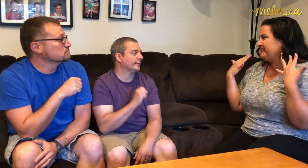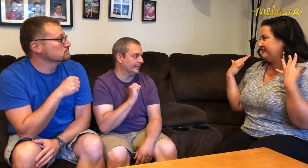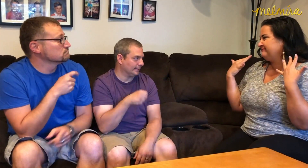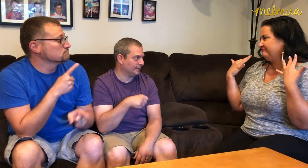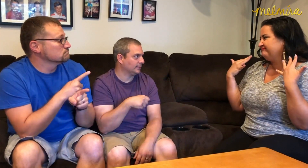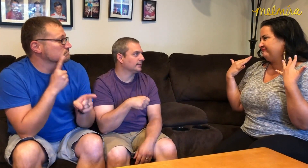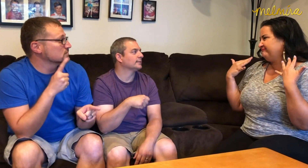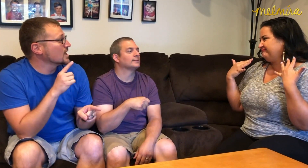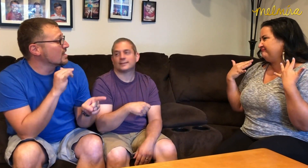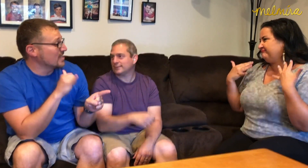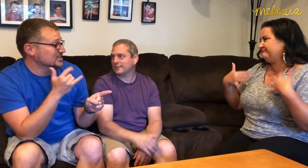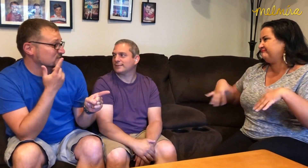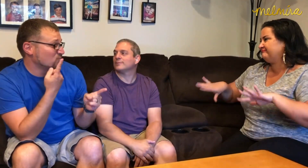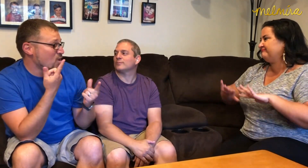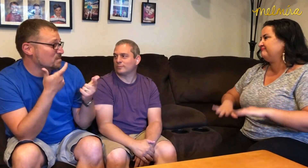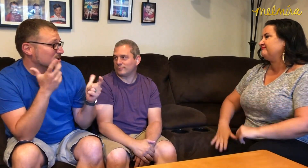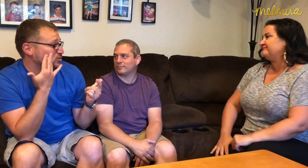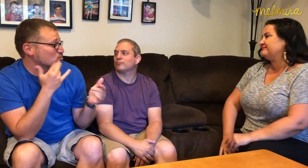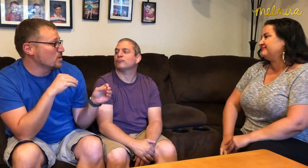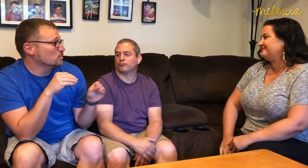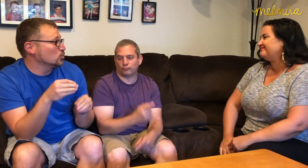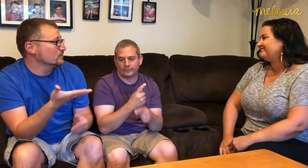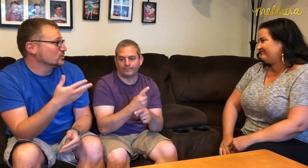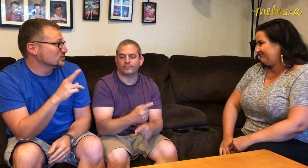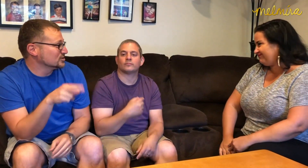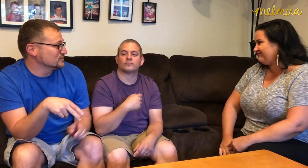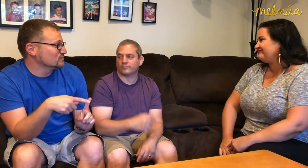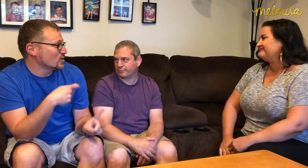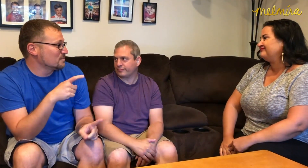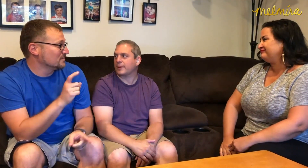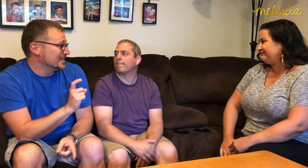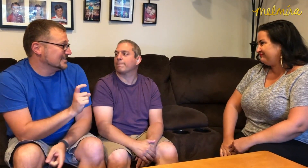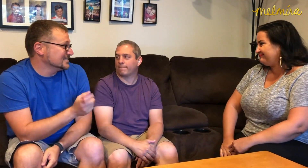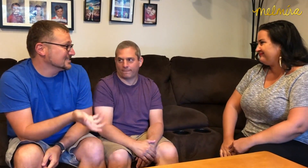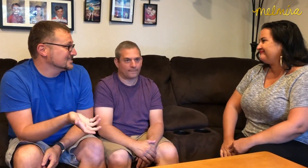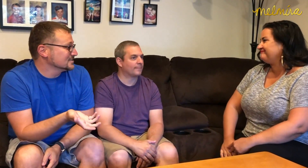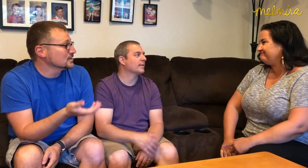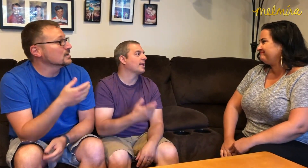Absolutely. That's why we moved to Rochester from Phoenix.